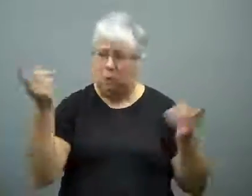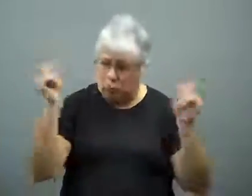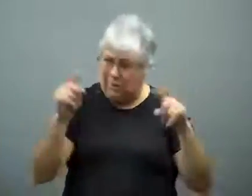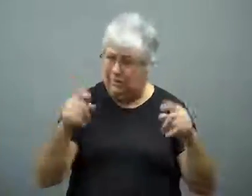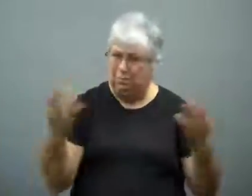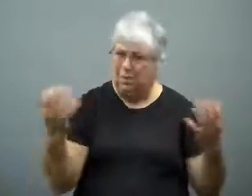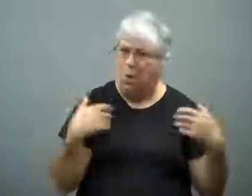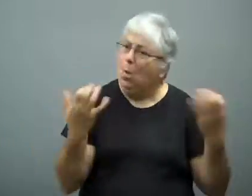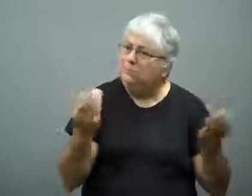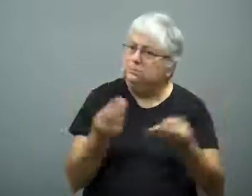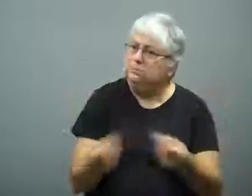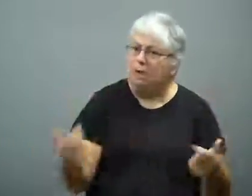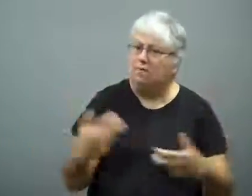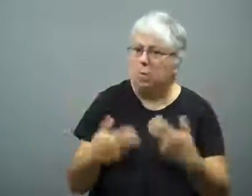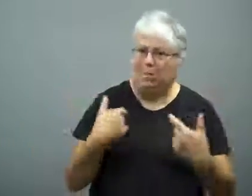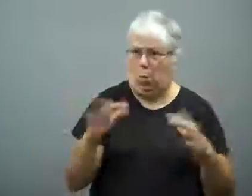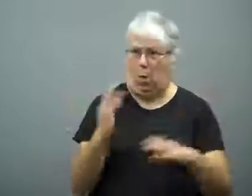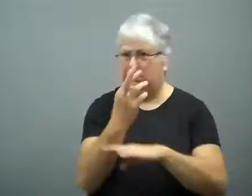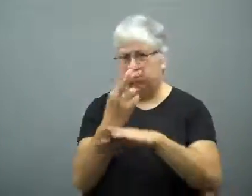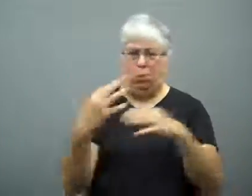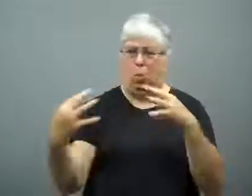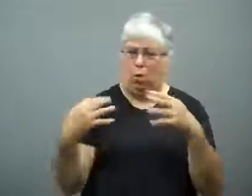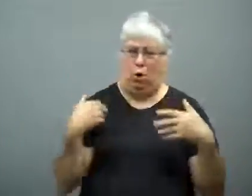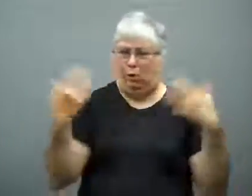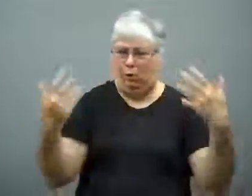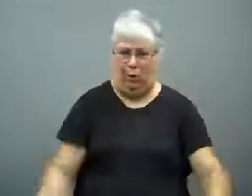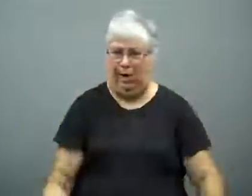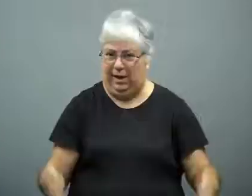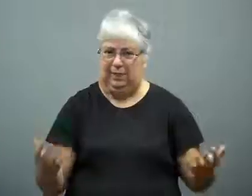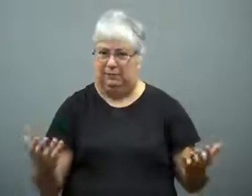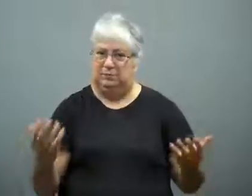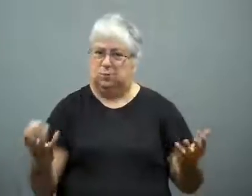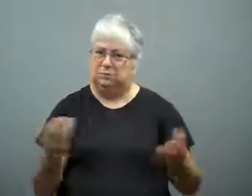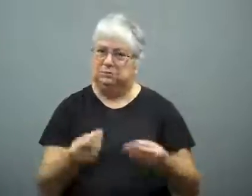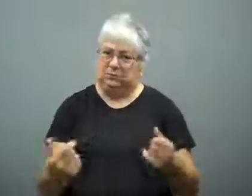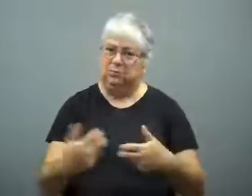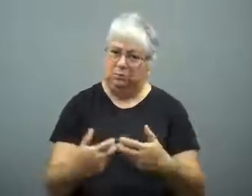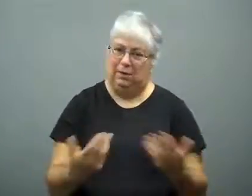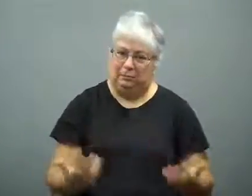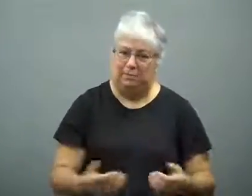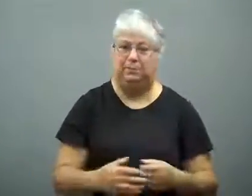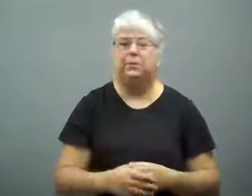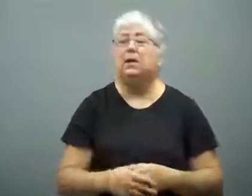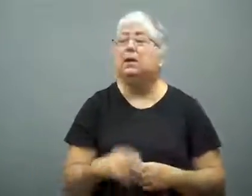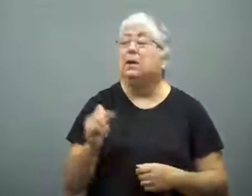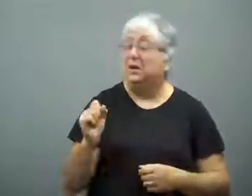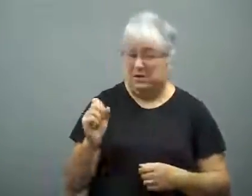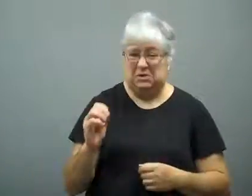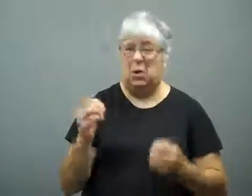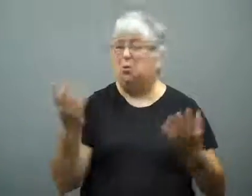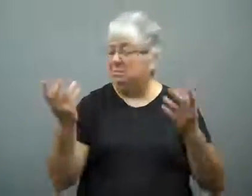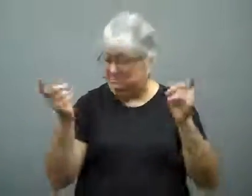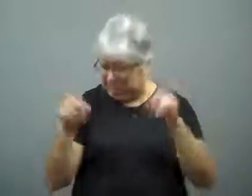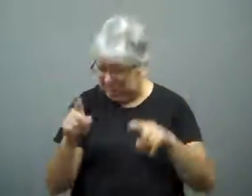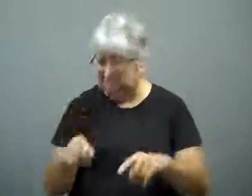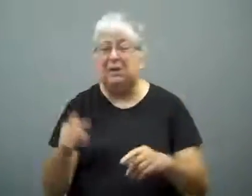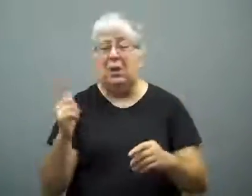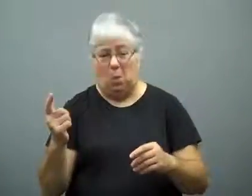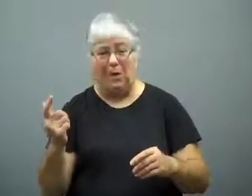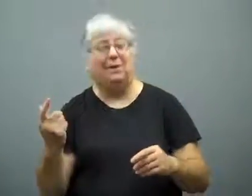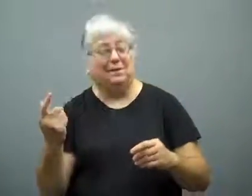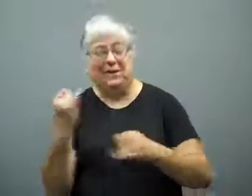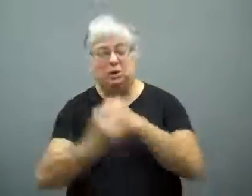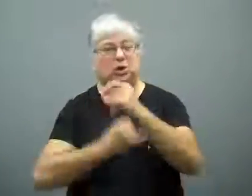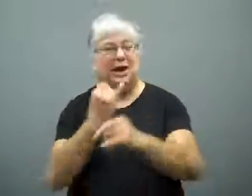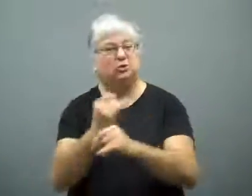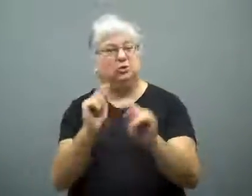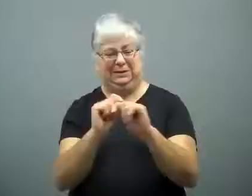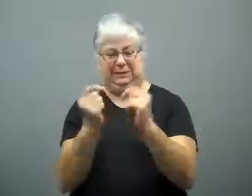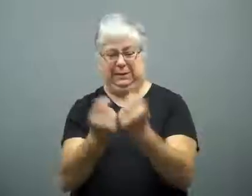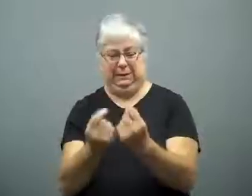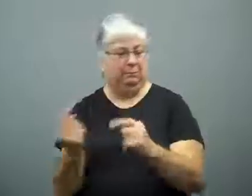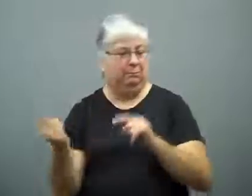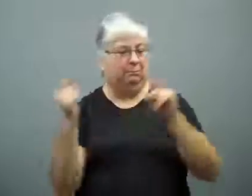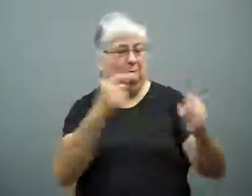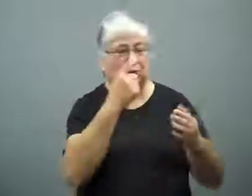He wants to resolve the issue and avoid war.